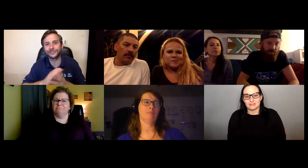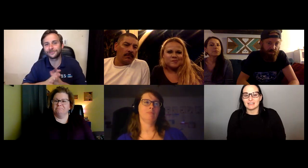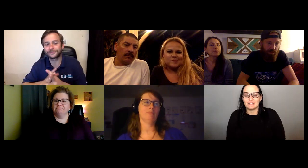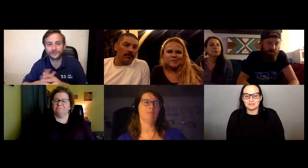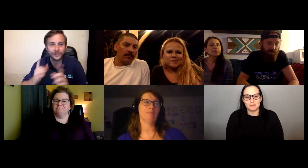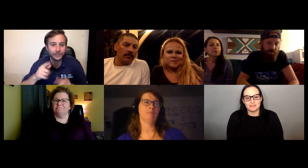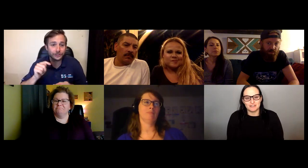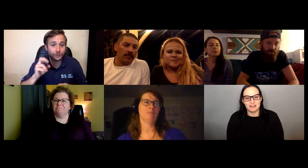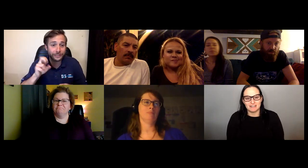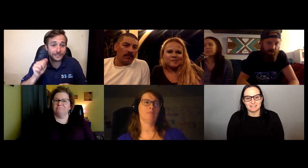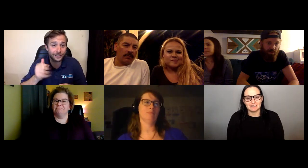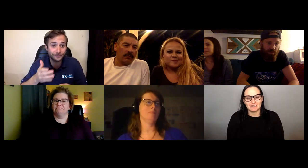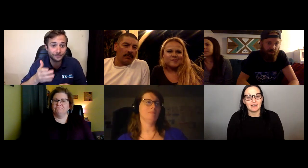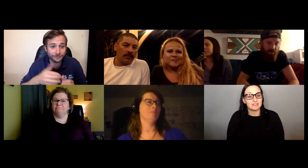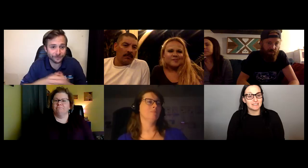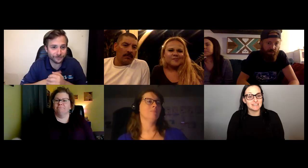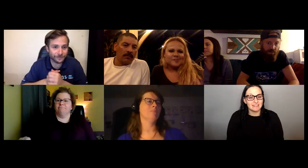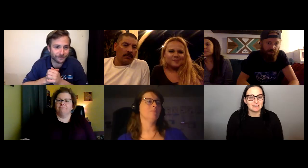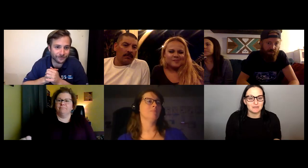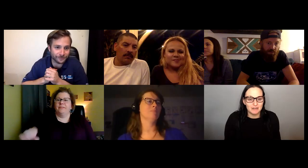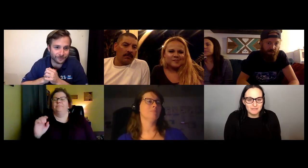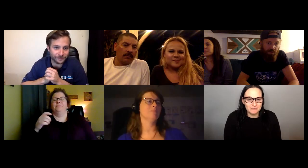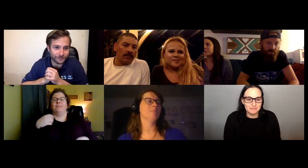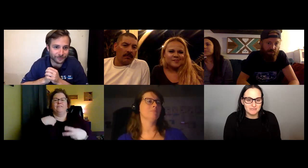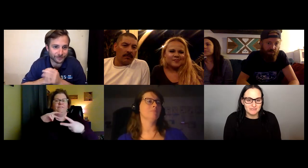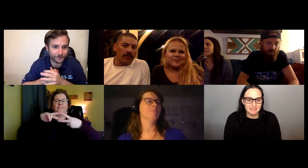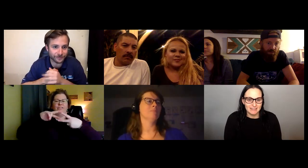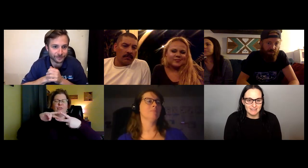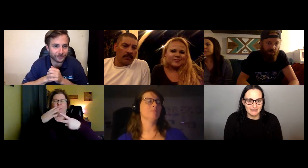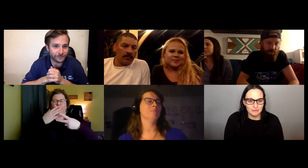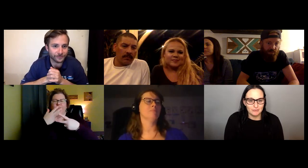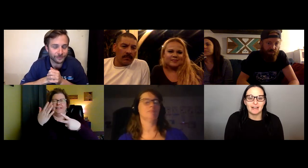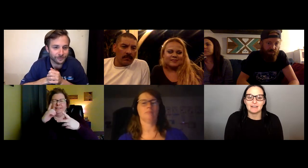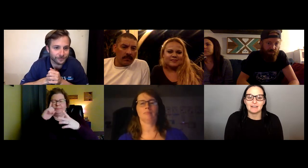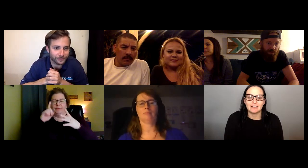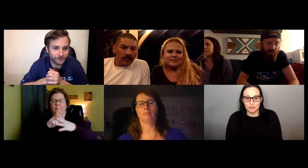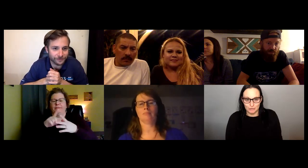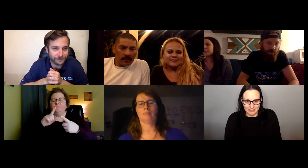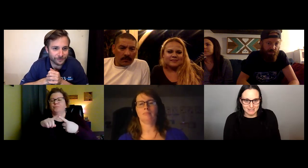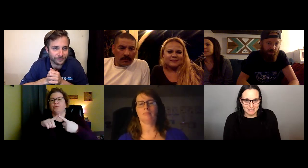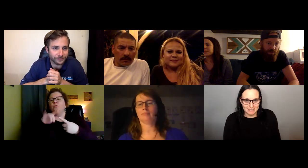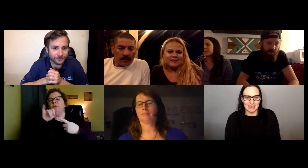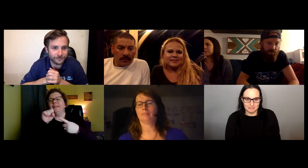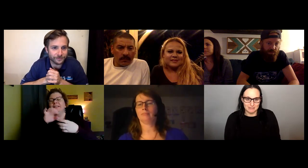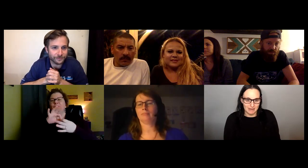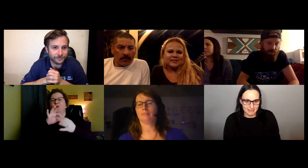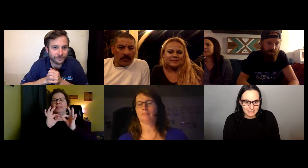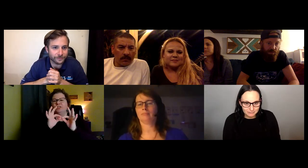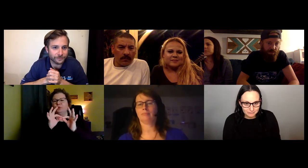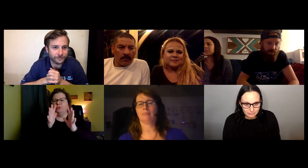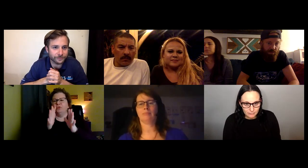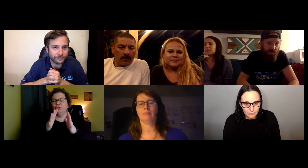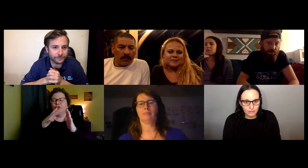thank you so much for sharing uh teresa